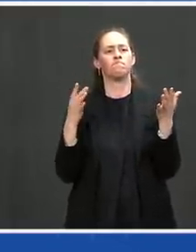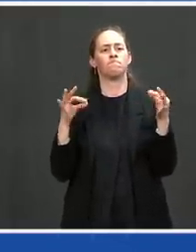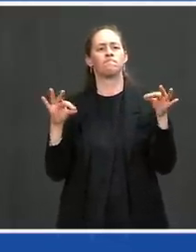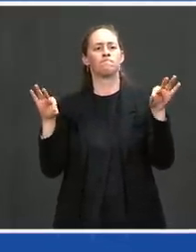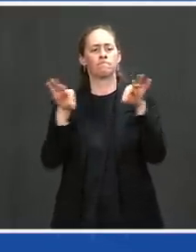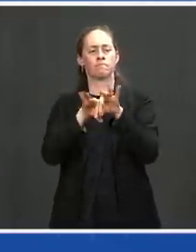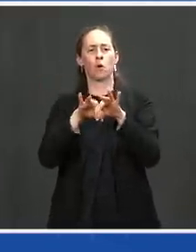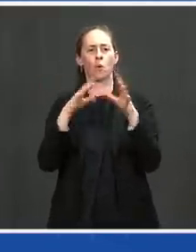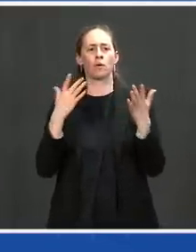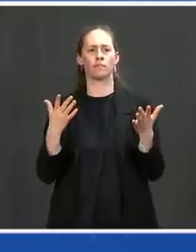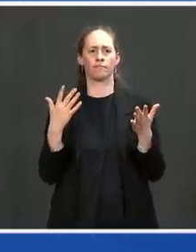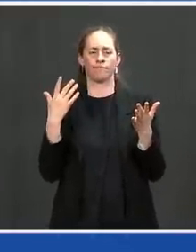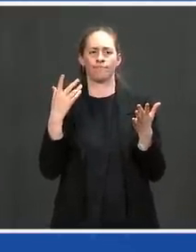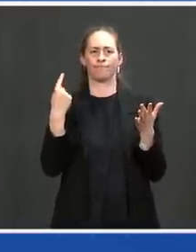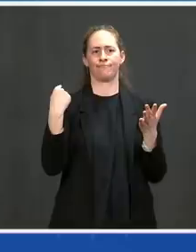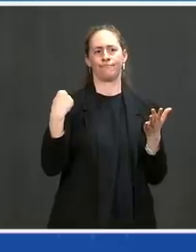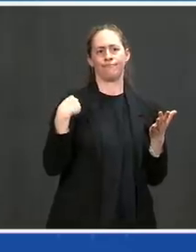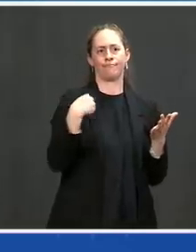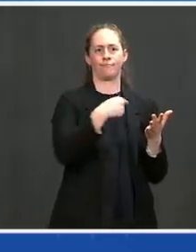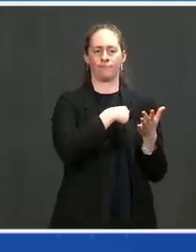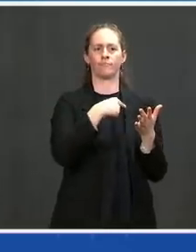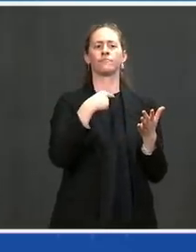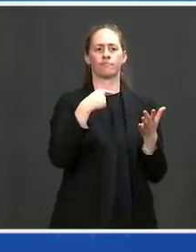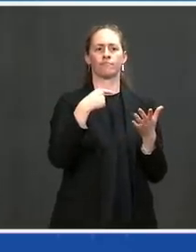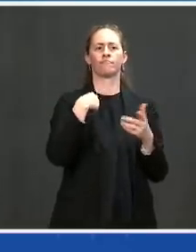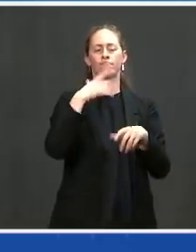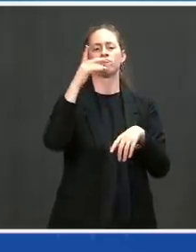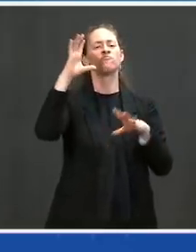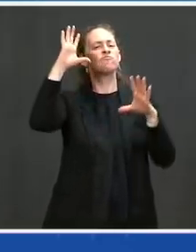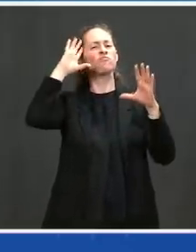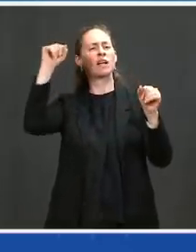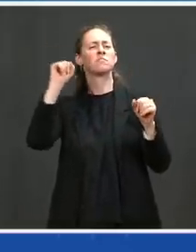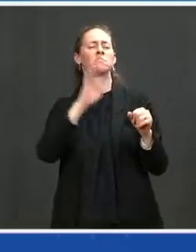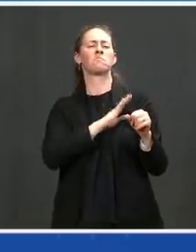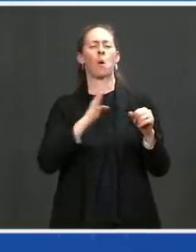and the like, again -- is we're going to invest in medical research --